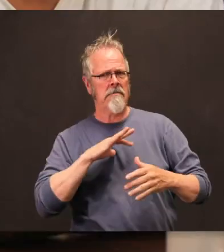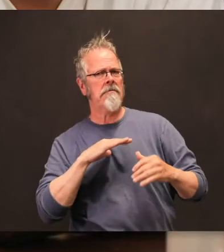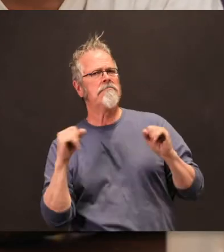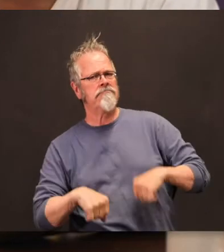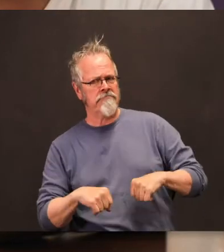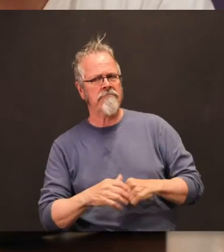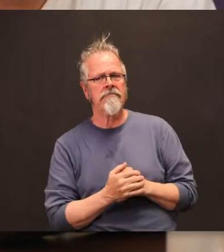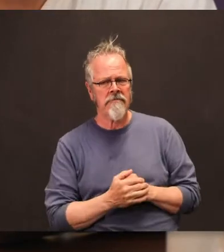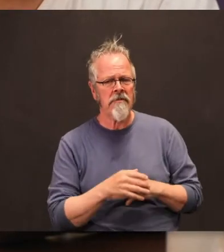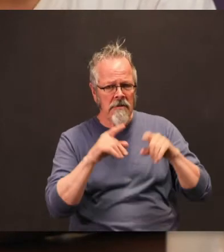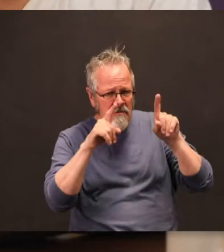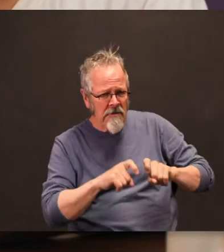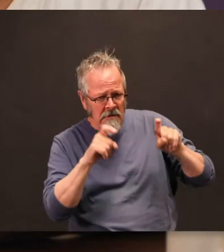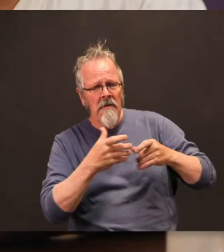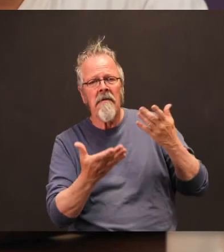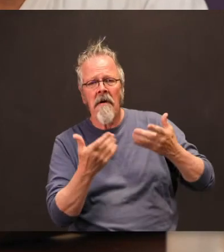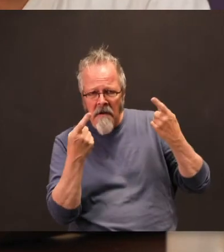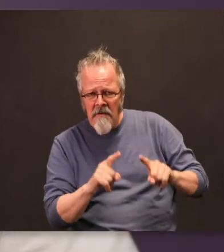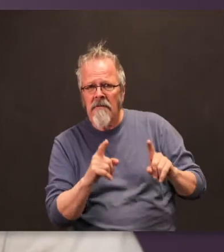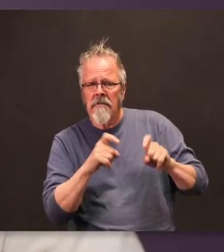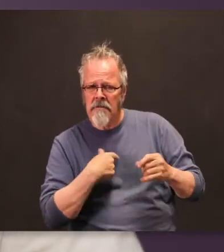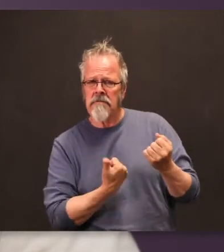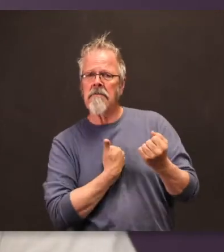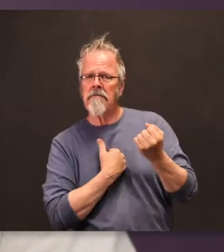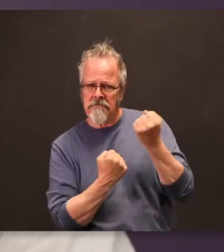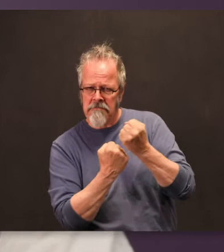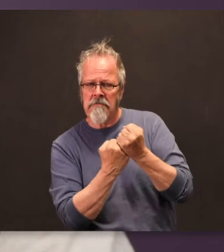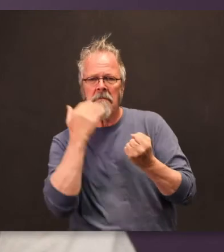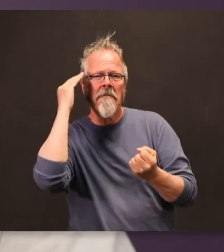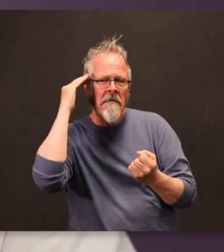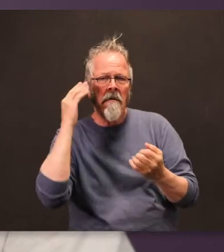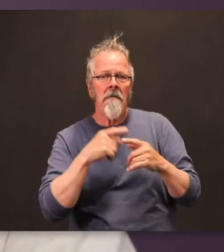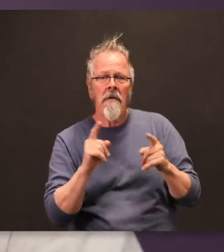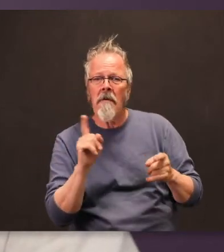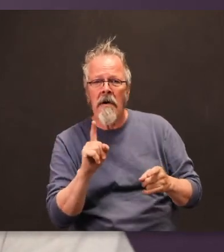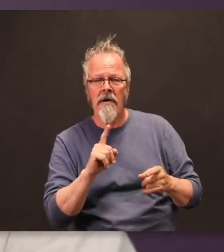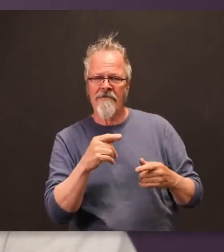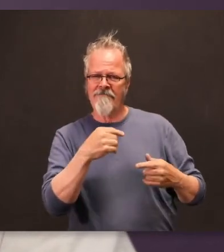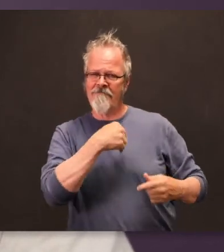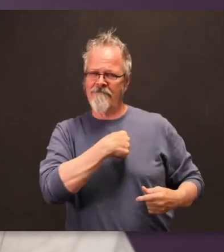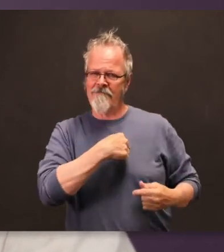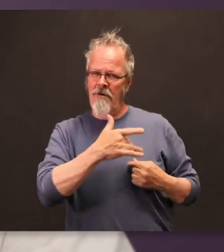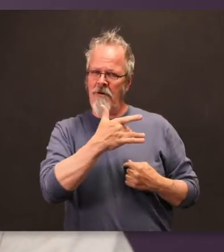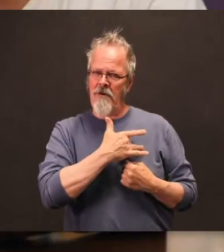Try it out, maybe you are a self-advocate. Self-advocacy is from the heart of who you are,